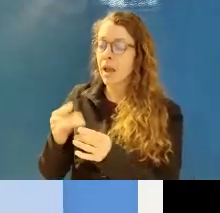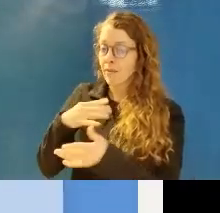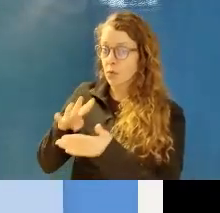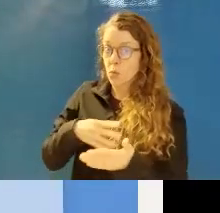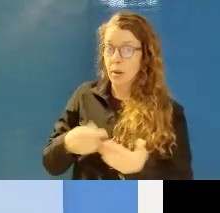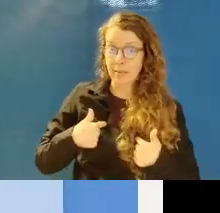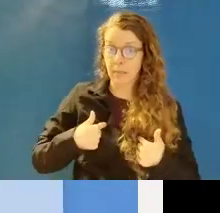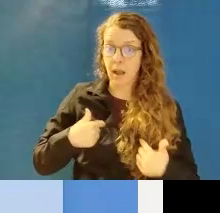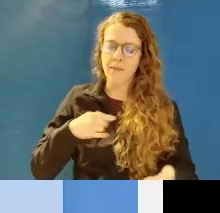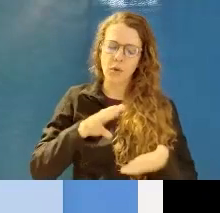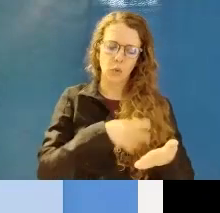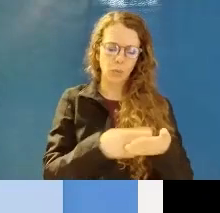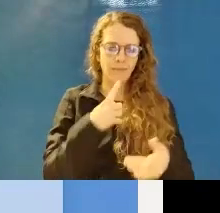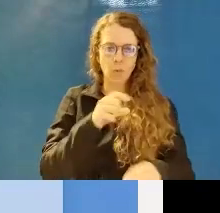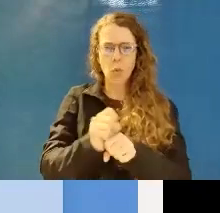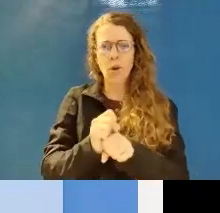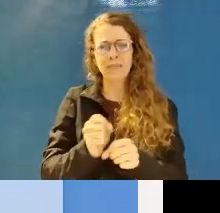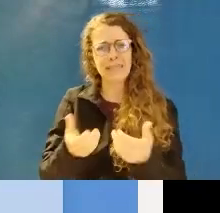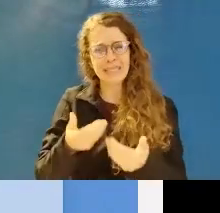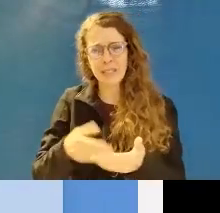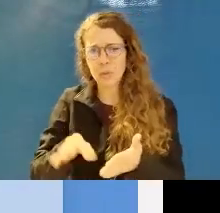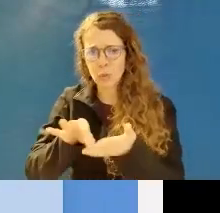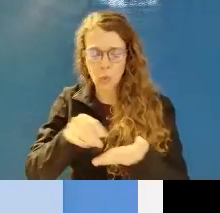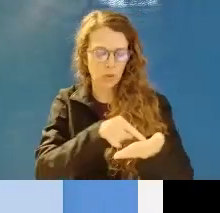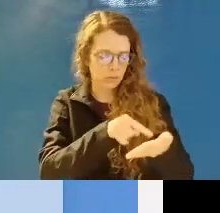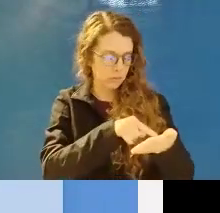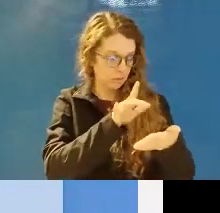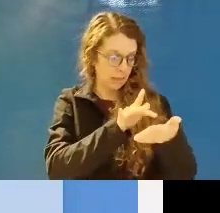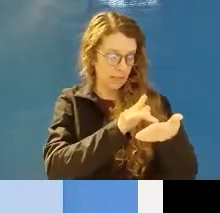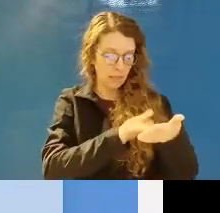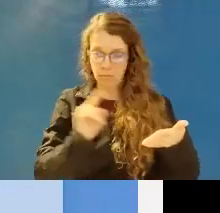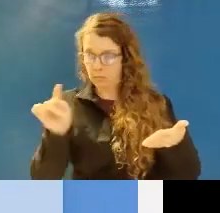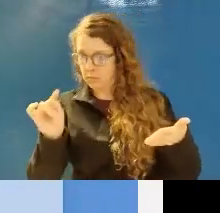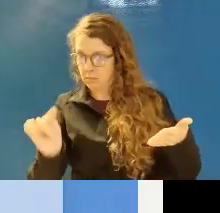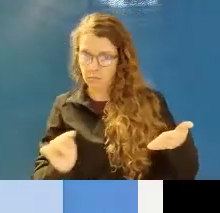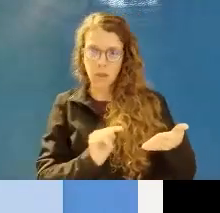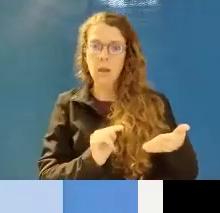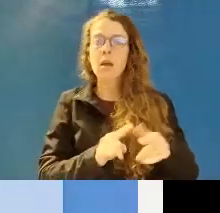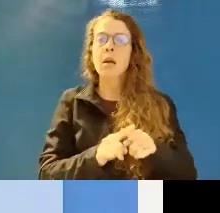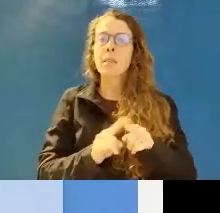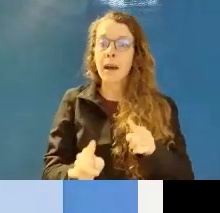It's much easier to score. You know as you know you just you know click click click but clicking you know,